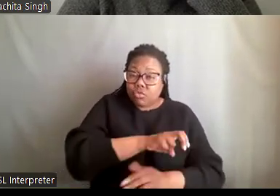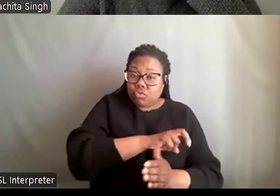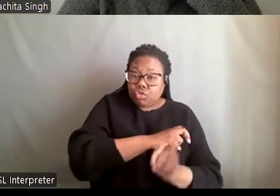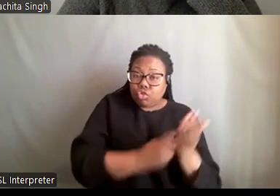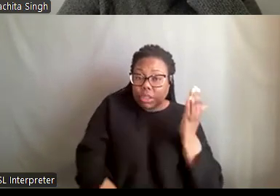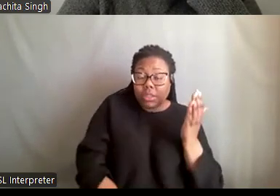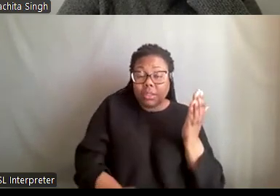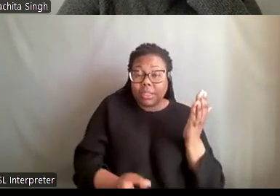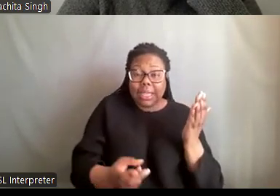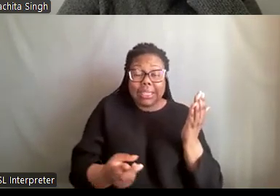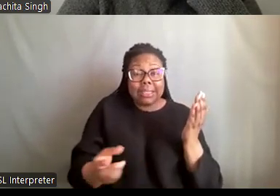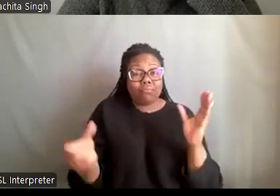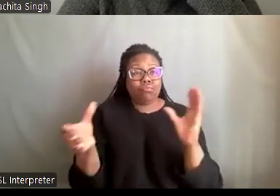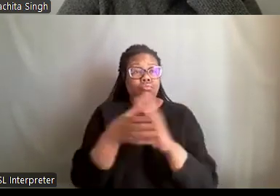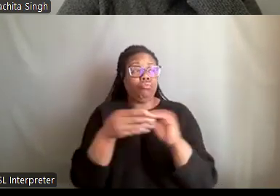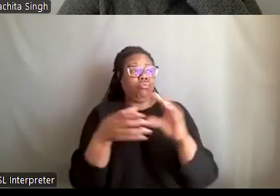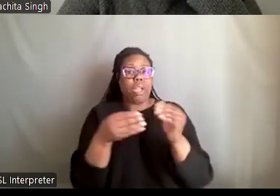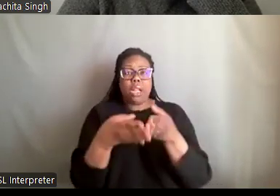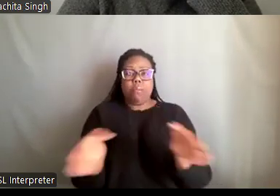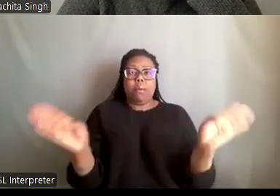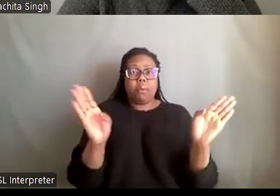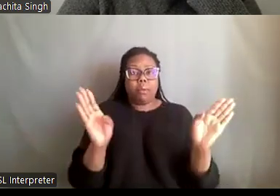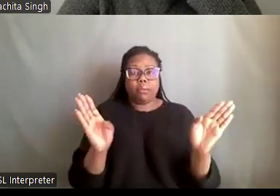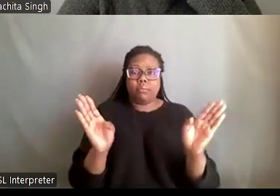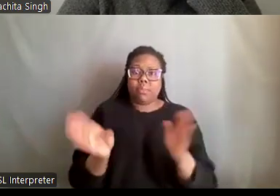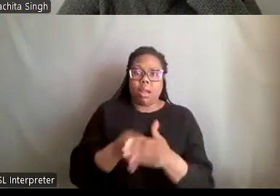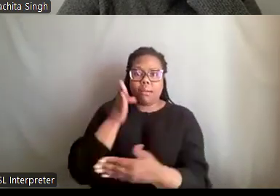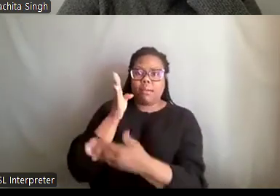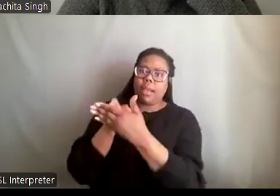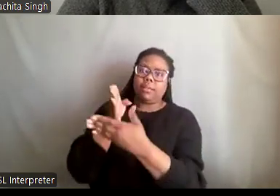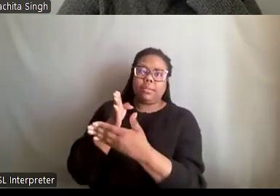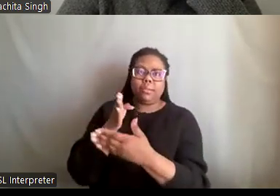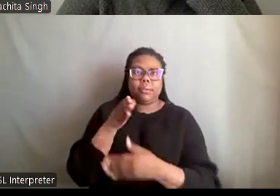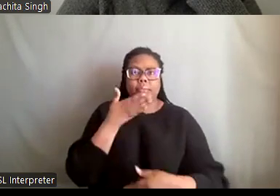Sometimes being in the trenches is just literally speaking out publicly